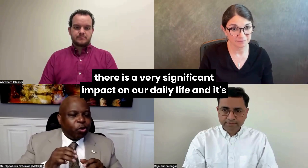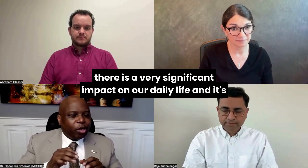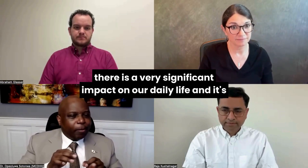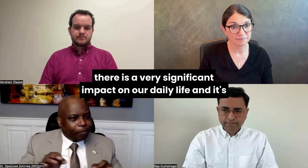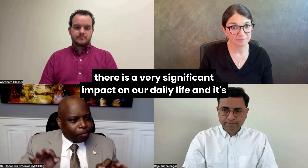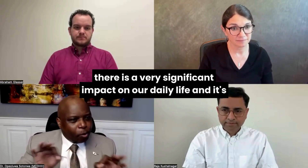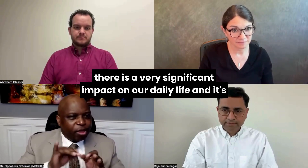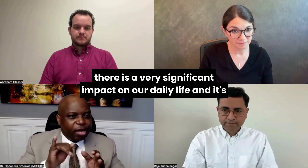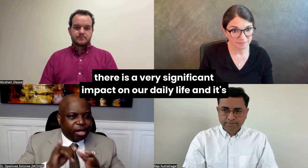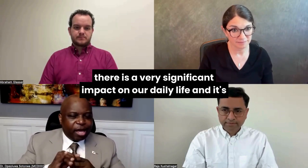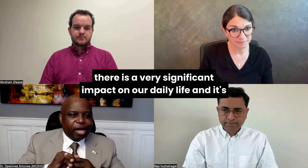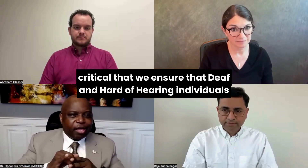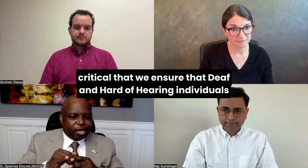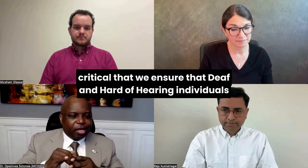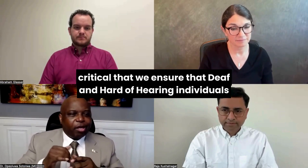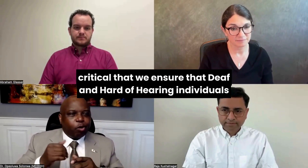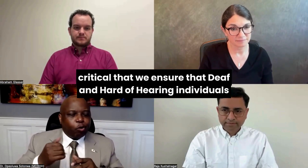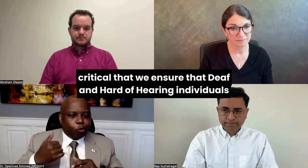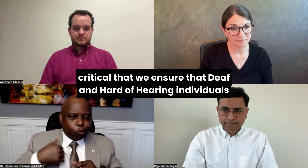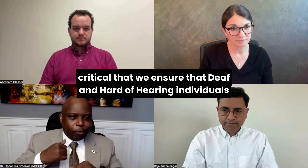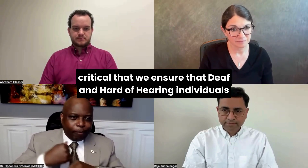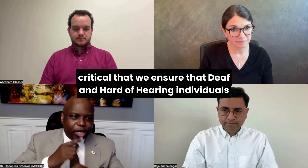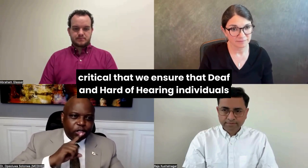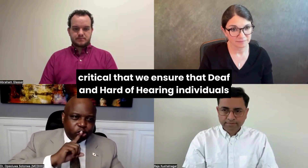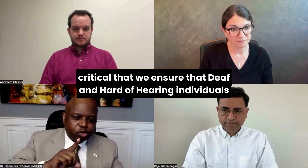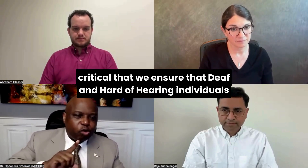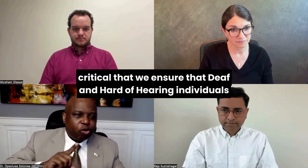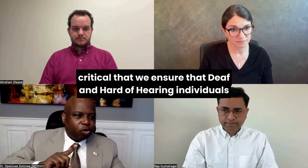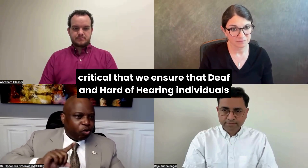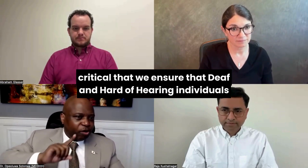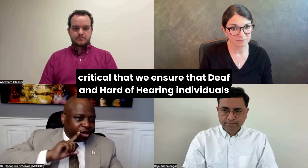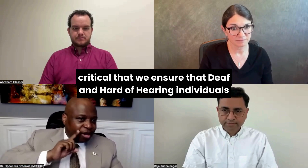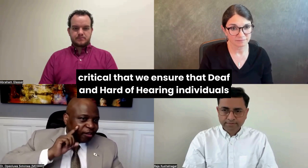critical that we ensure that Deaf and Hard of Hearing individuals